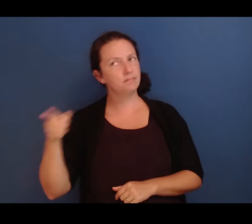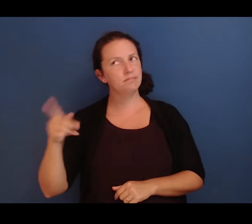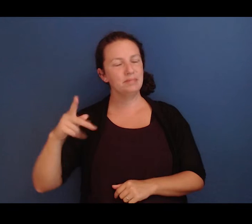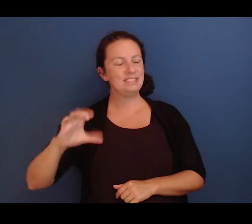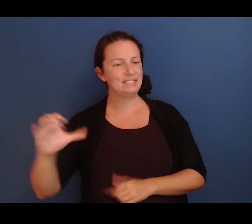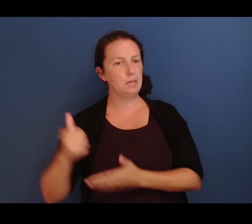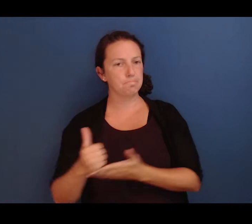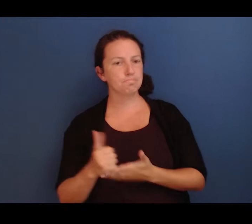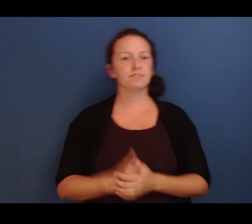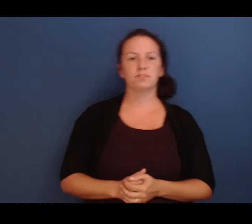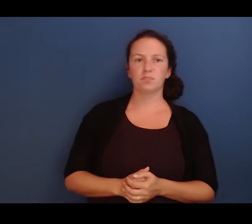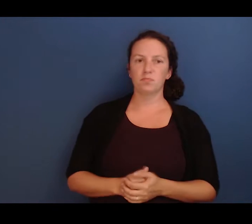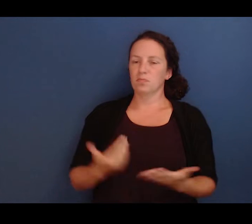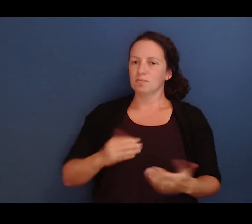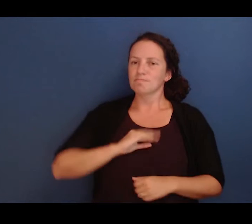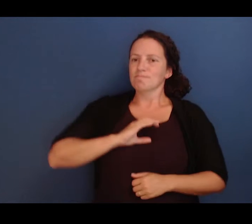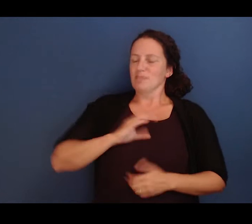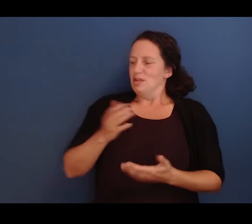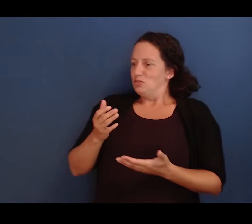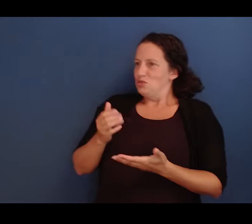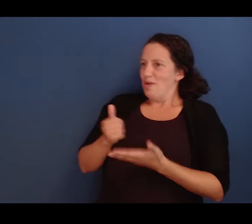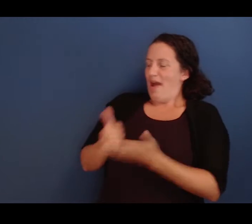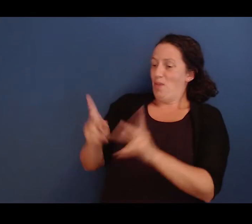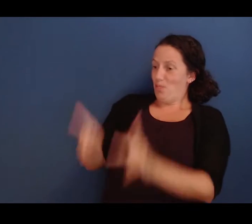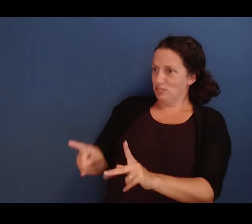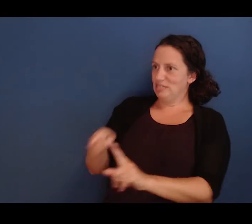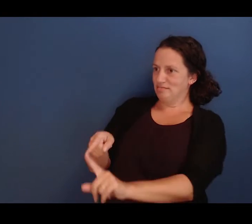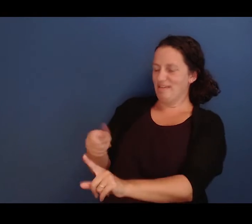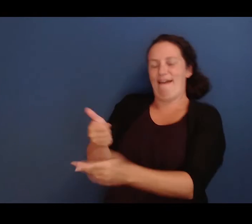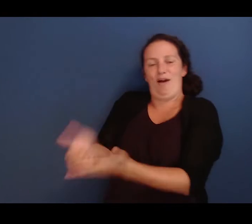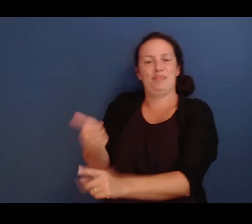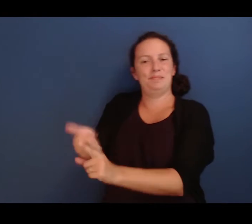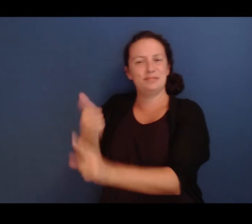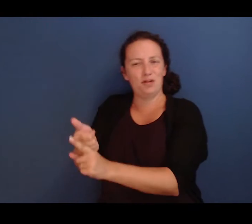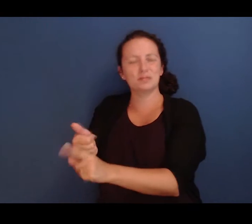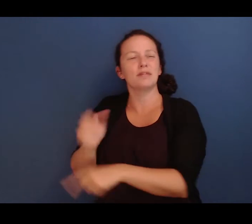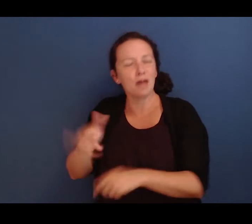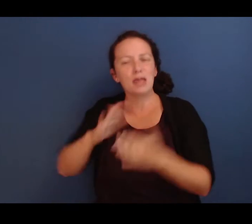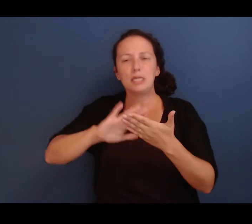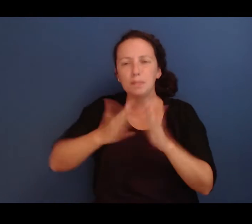There is no greater joy than getting to help someone who's helping themselves and that's what community colleges